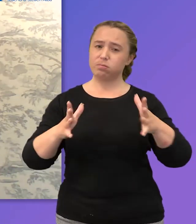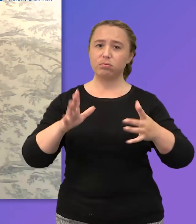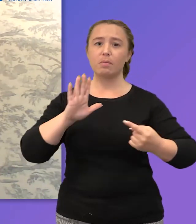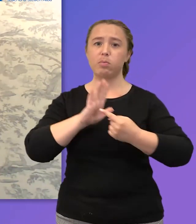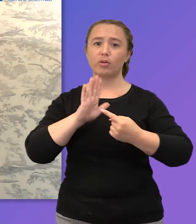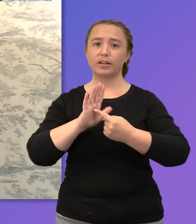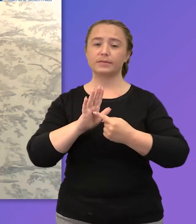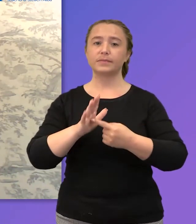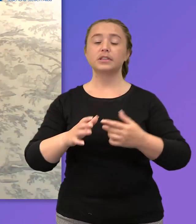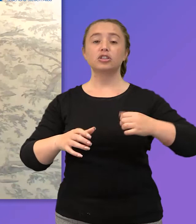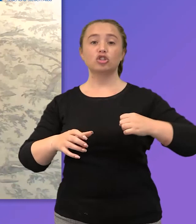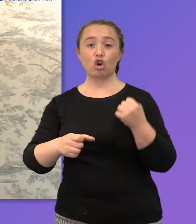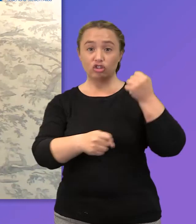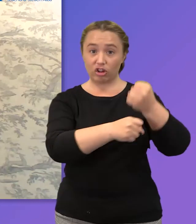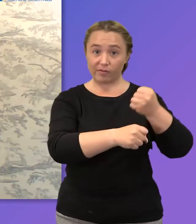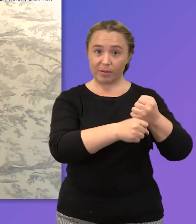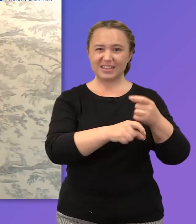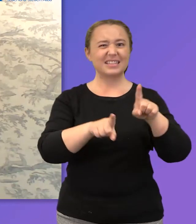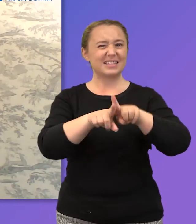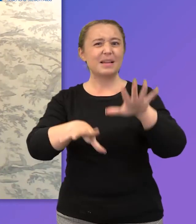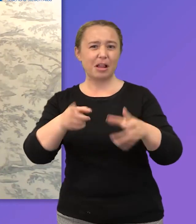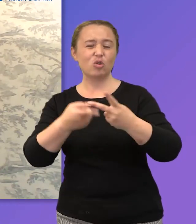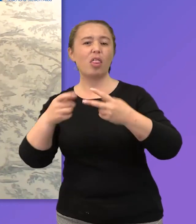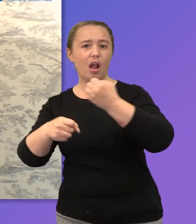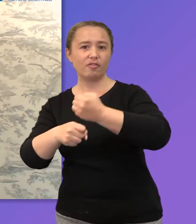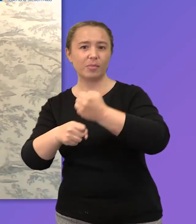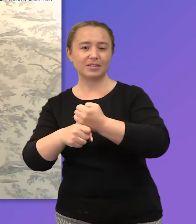even greater significance. The Scottish Government, like other governments around the world, will